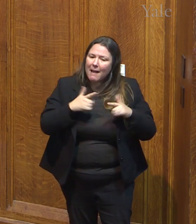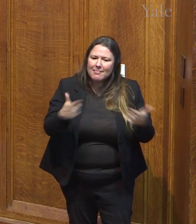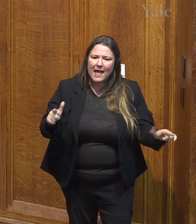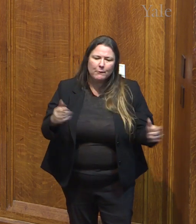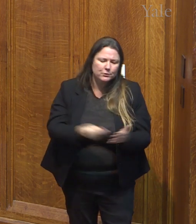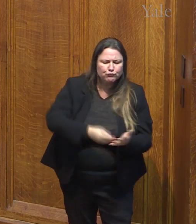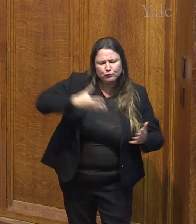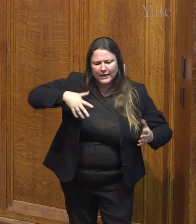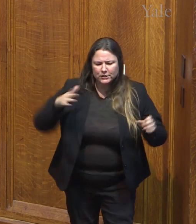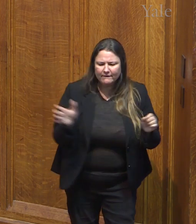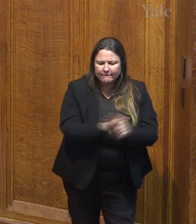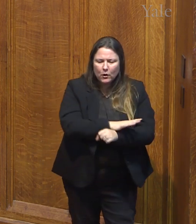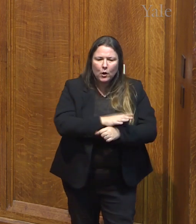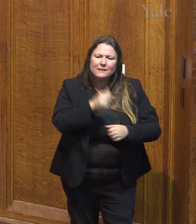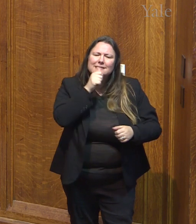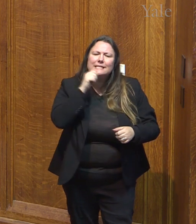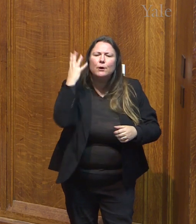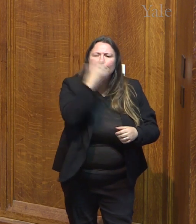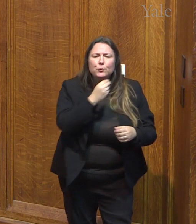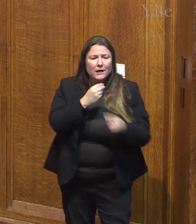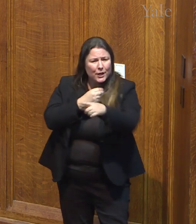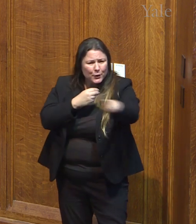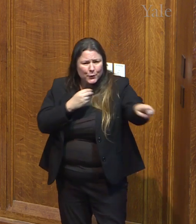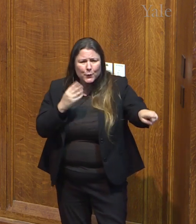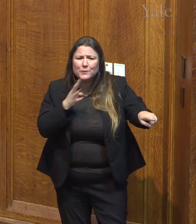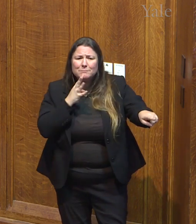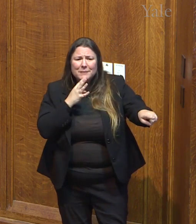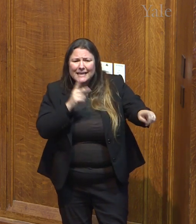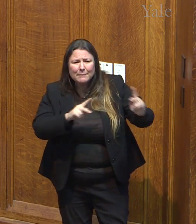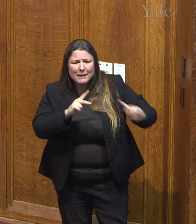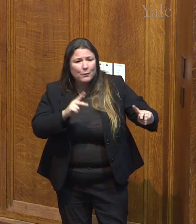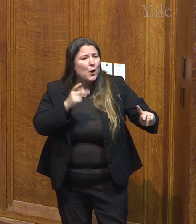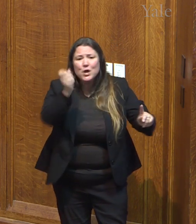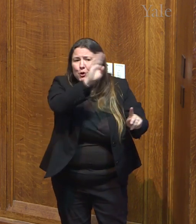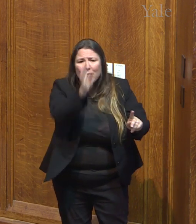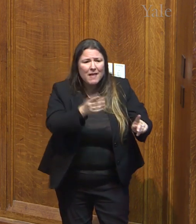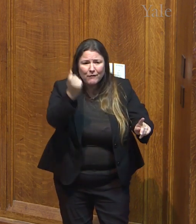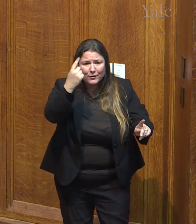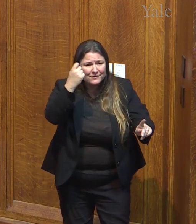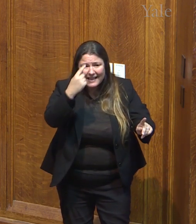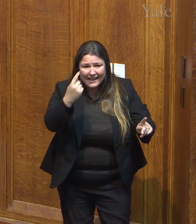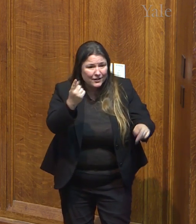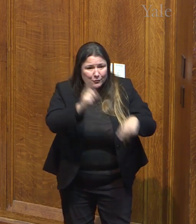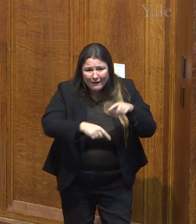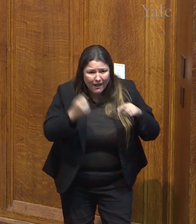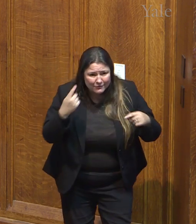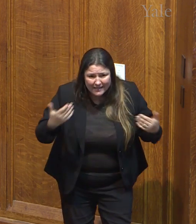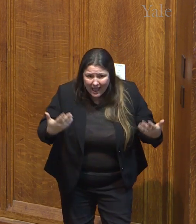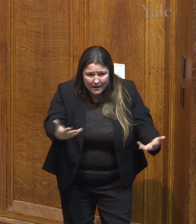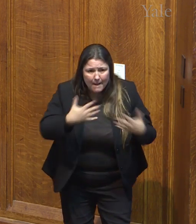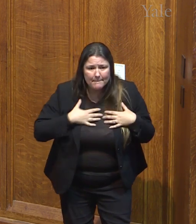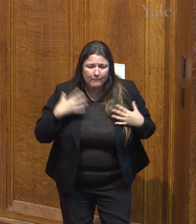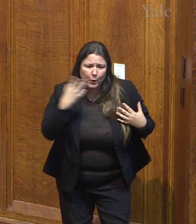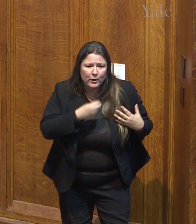that you who speak will never know. Have we not, have we not, our own art of Phoenecian